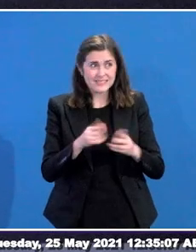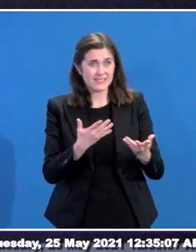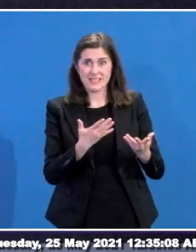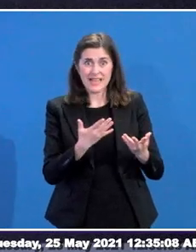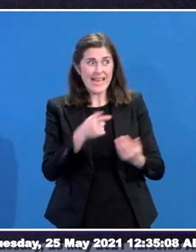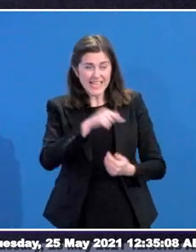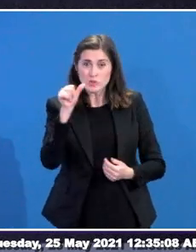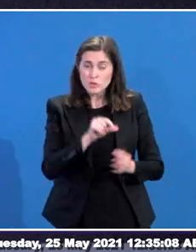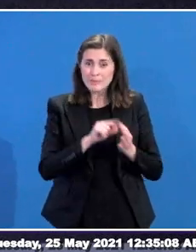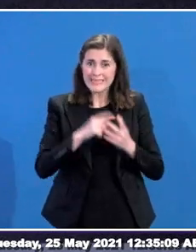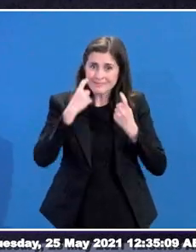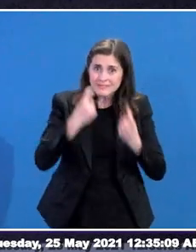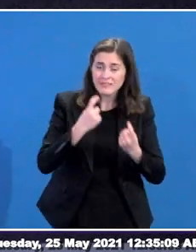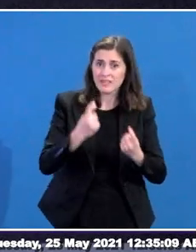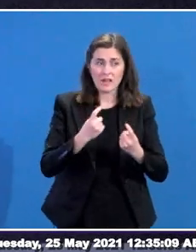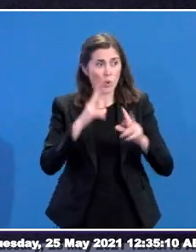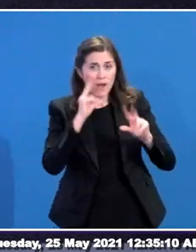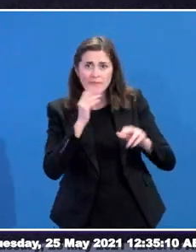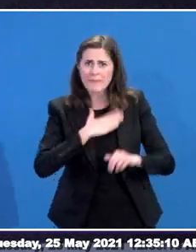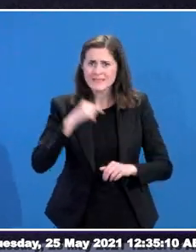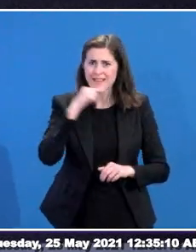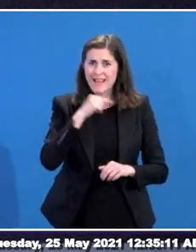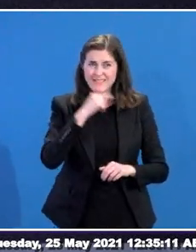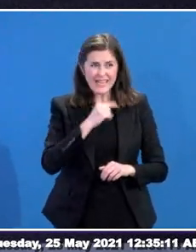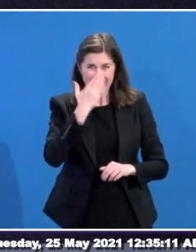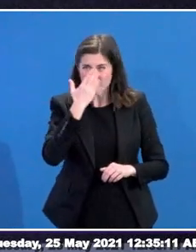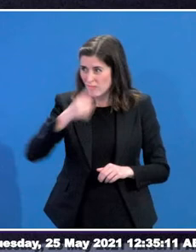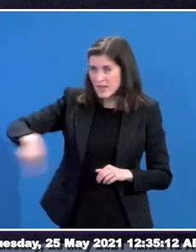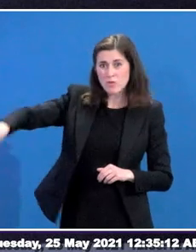leads the team and in front of the team?